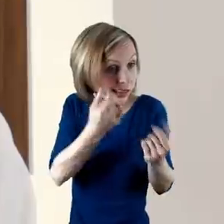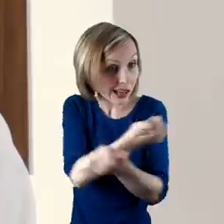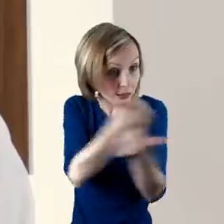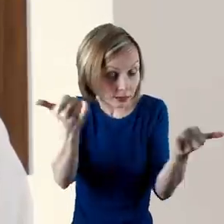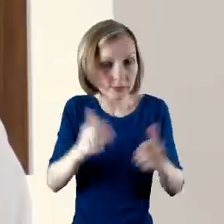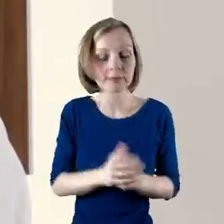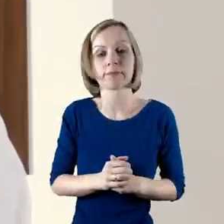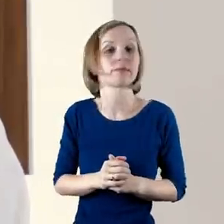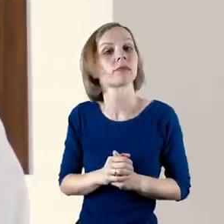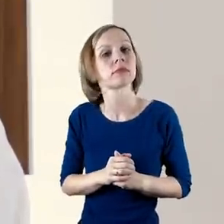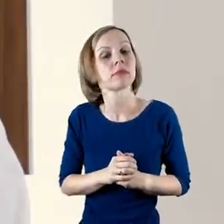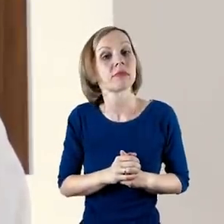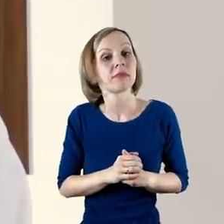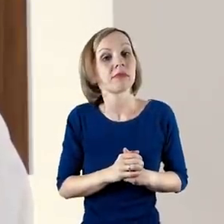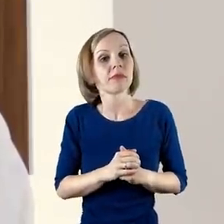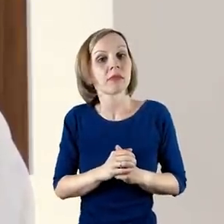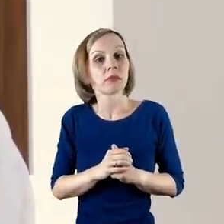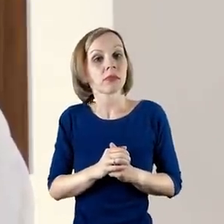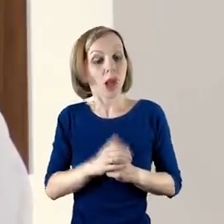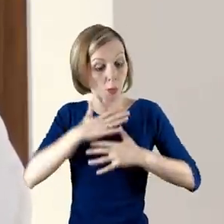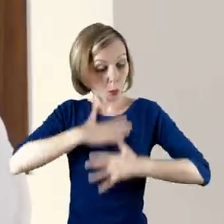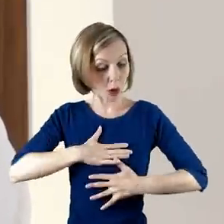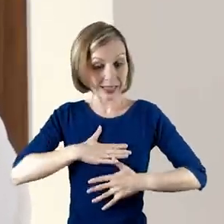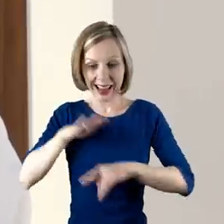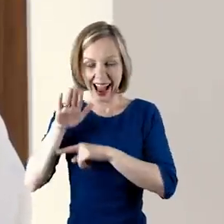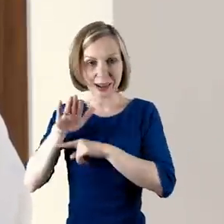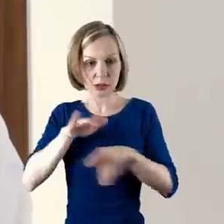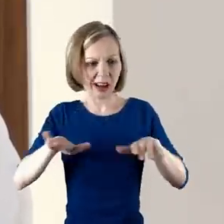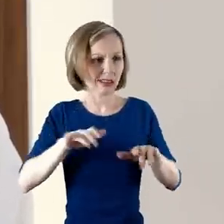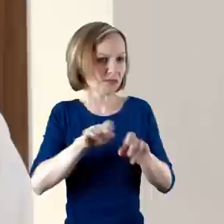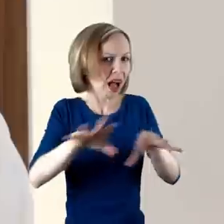there is nothing outside a person that by going in can defile,